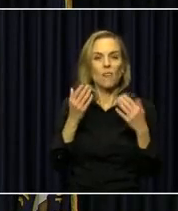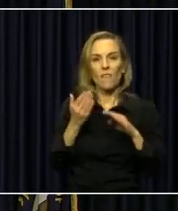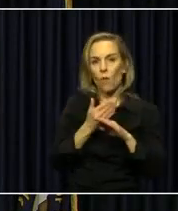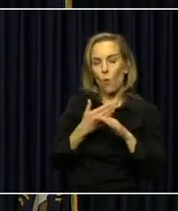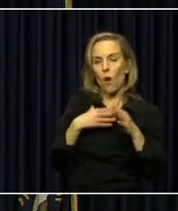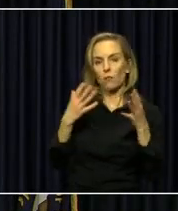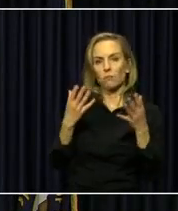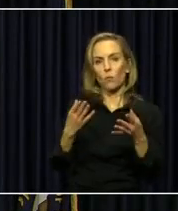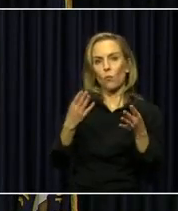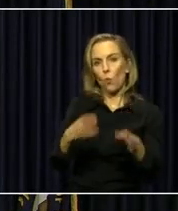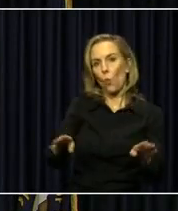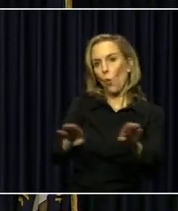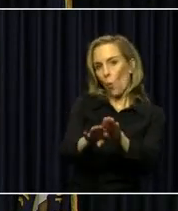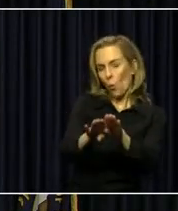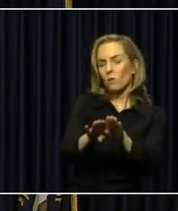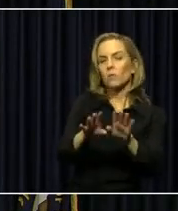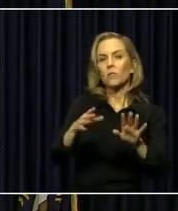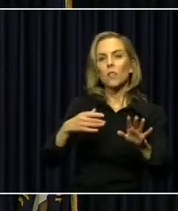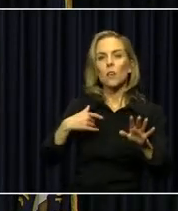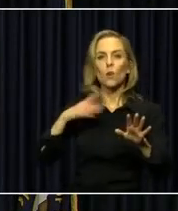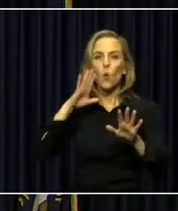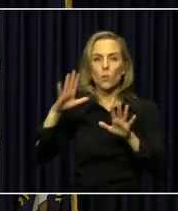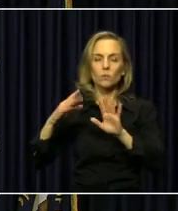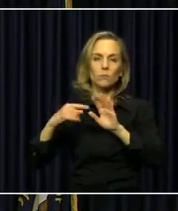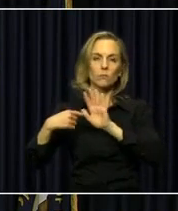WE ARE ULTIMATELY ACCOUNTABLE TO GOD FOR WHAT WE DO. GOD BLESS YOU.